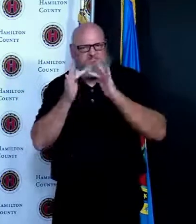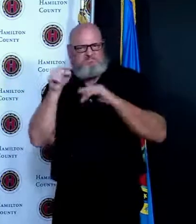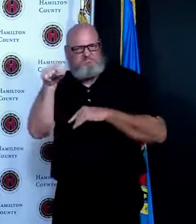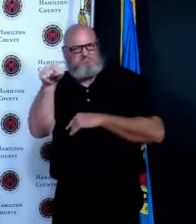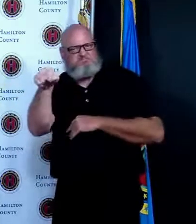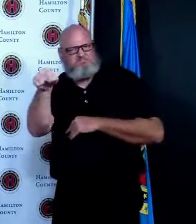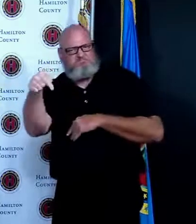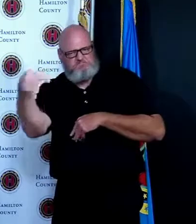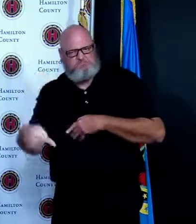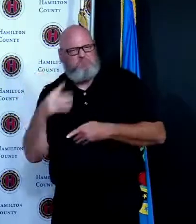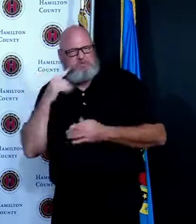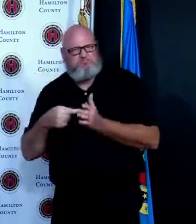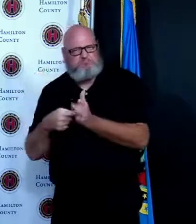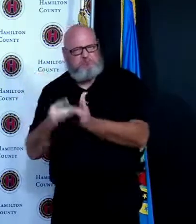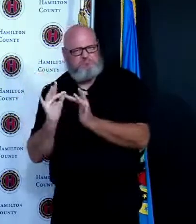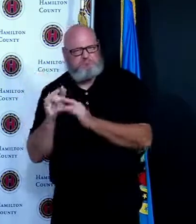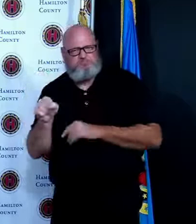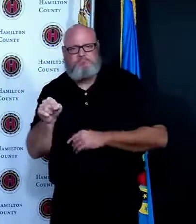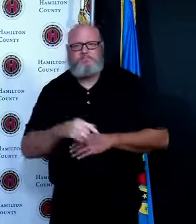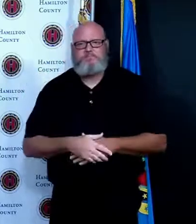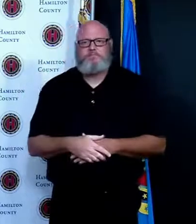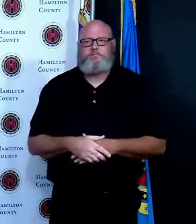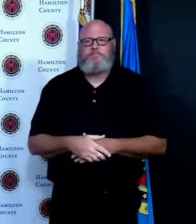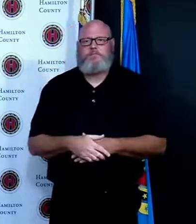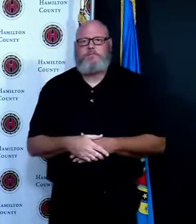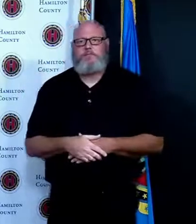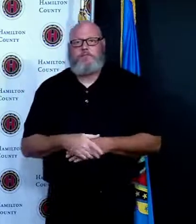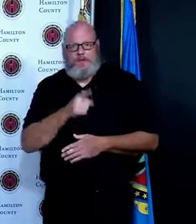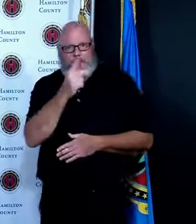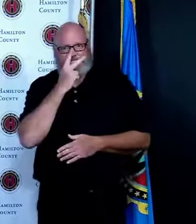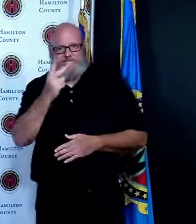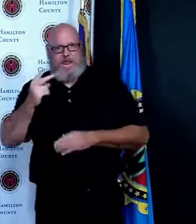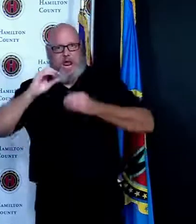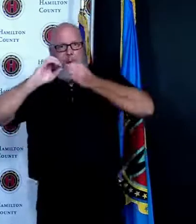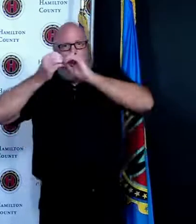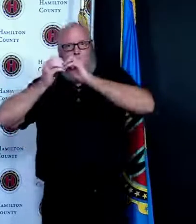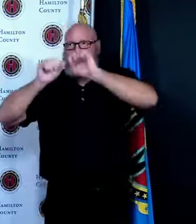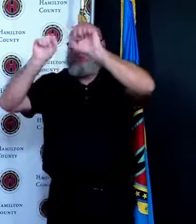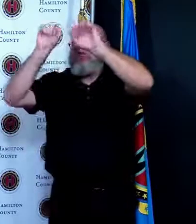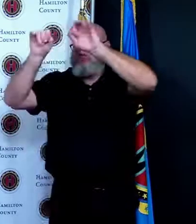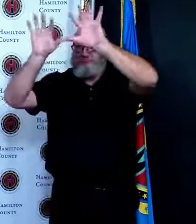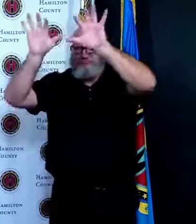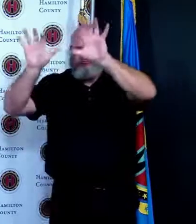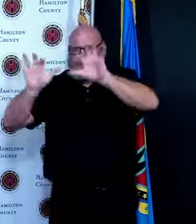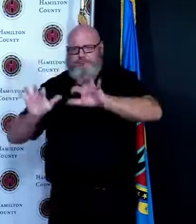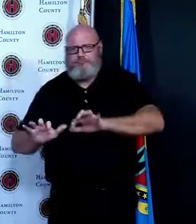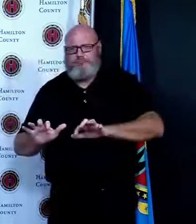people are turning out how smooth the process is and so and periodically I do like to get tested